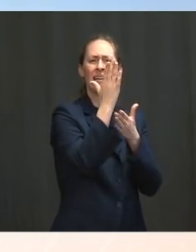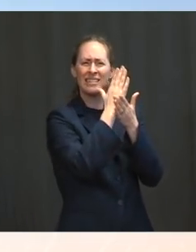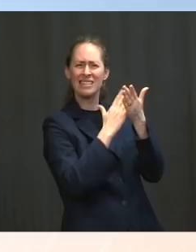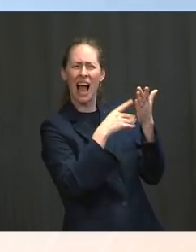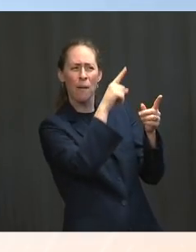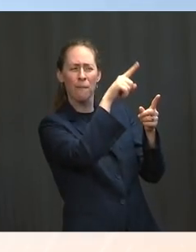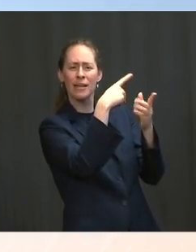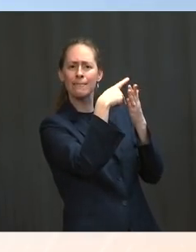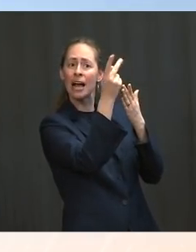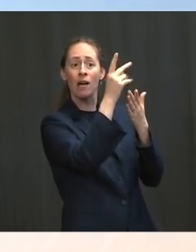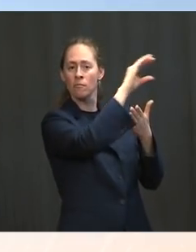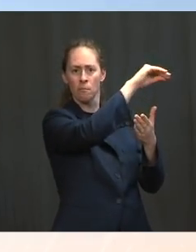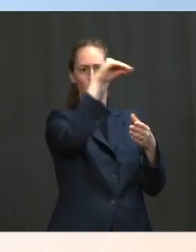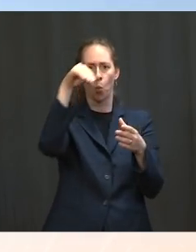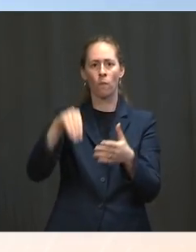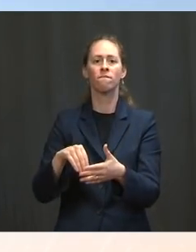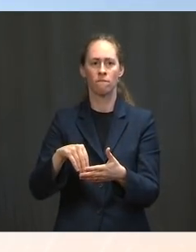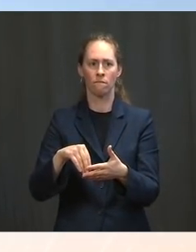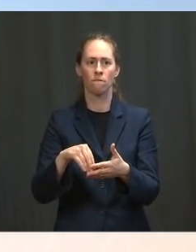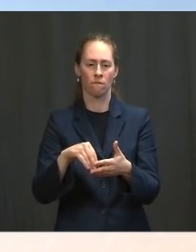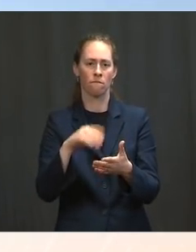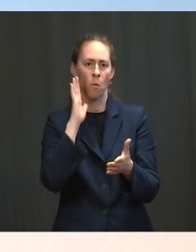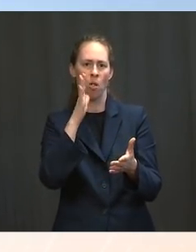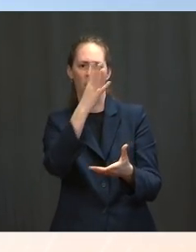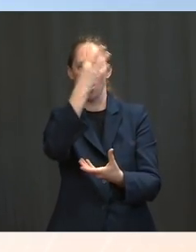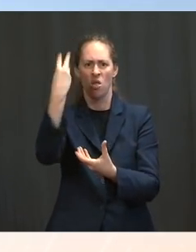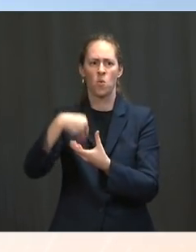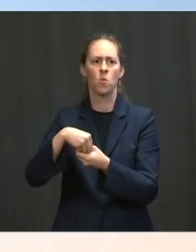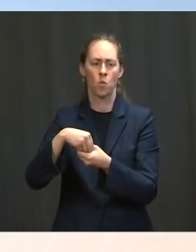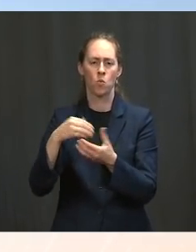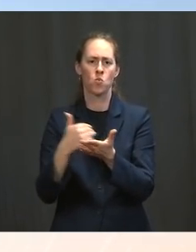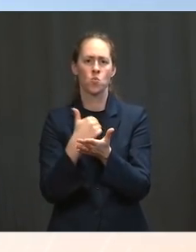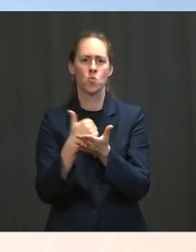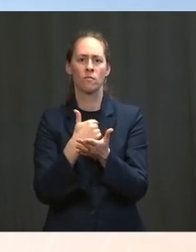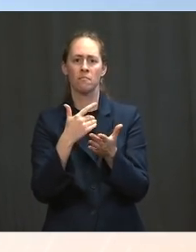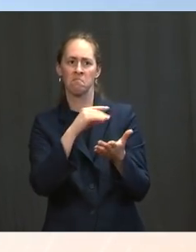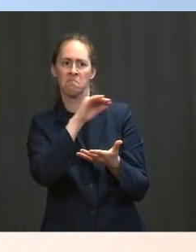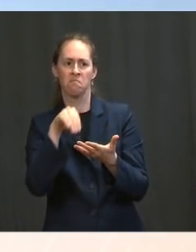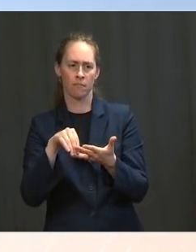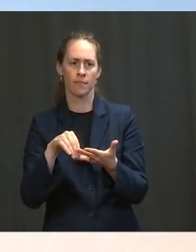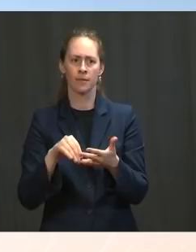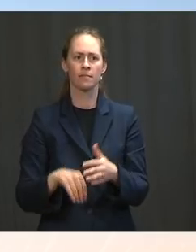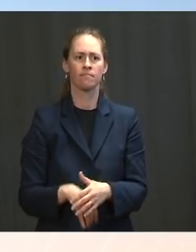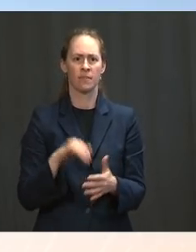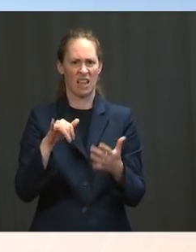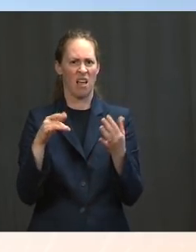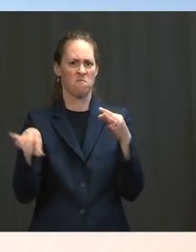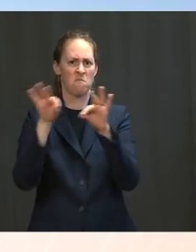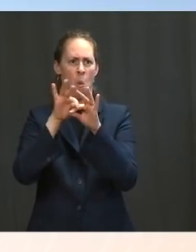final infrastructure bipartisan agreement. So that is key components of climate tax credits,